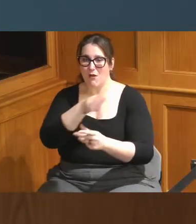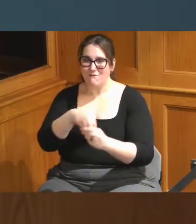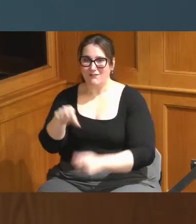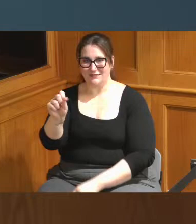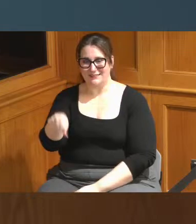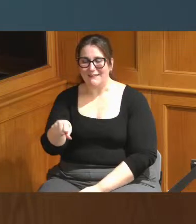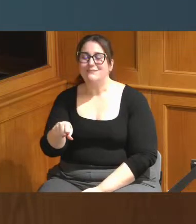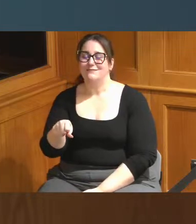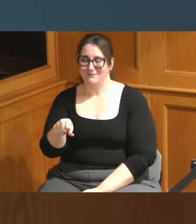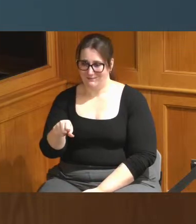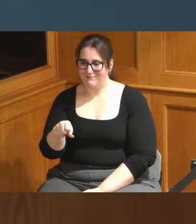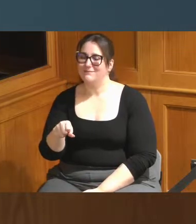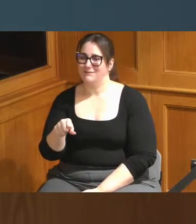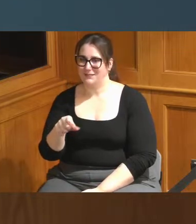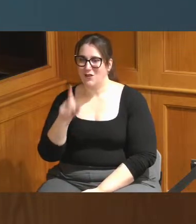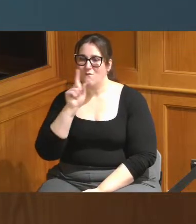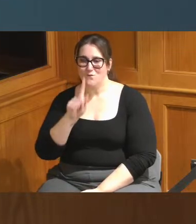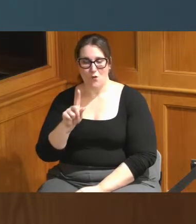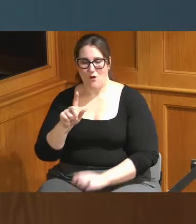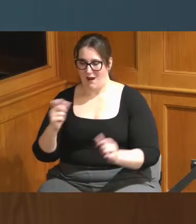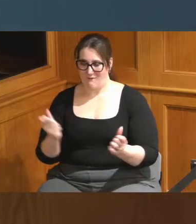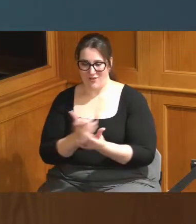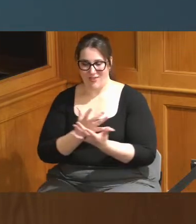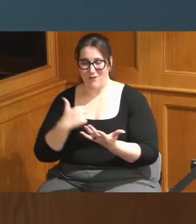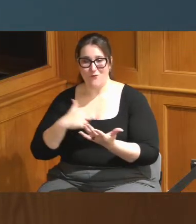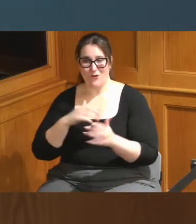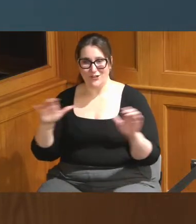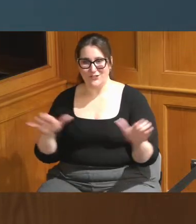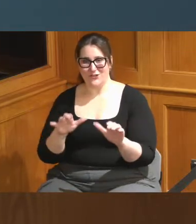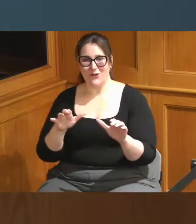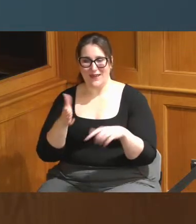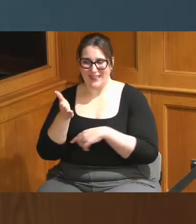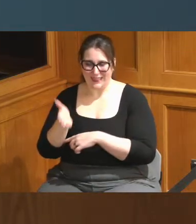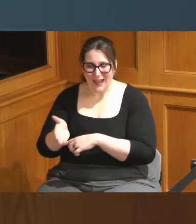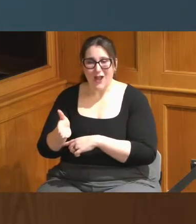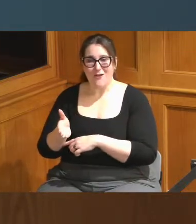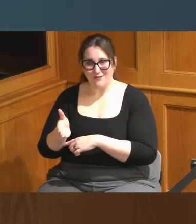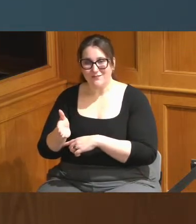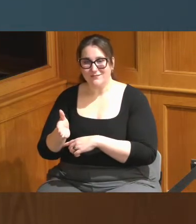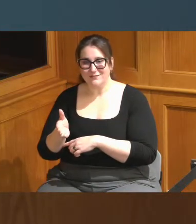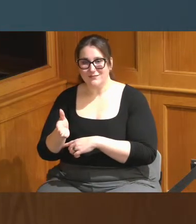in the culmination of what we're doing here today. not the least of which are the stakeholders down